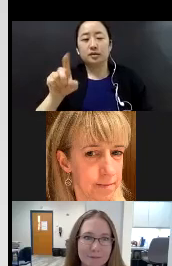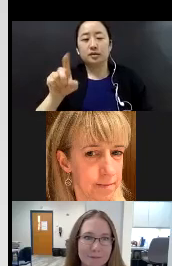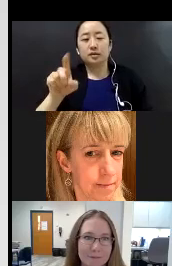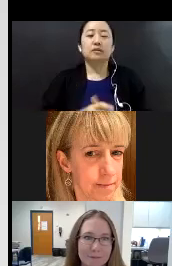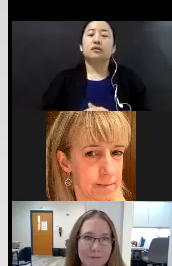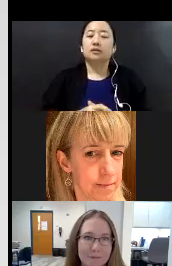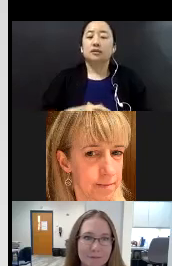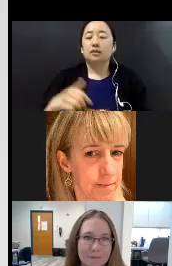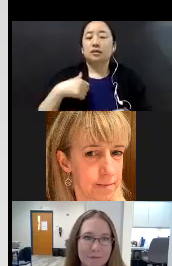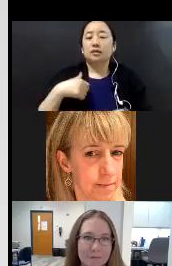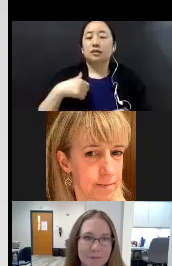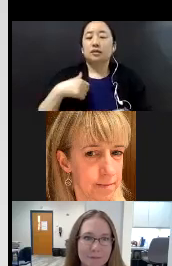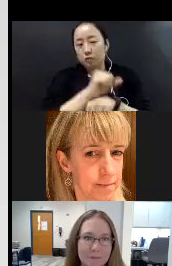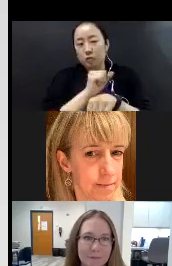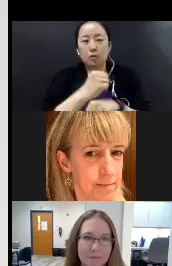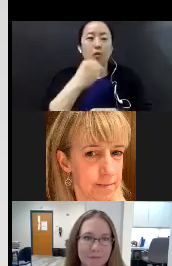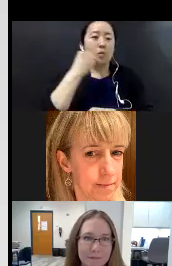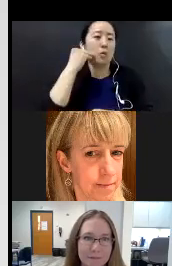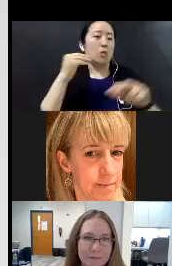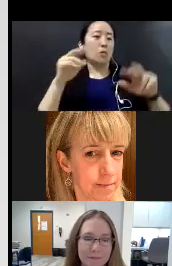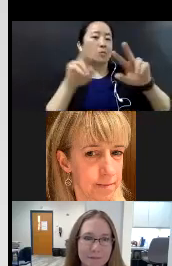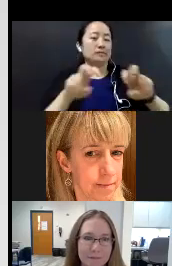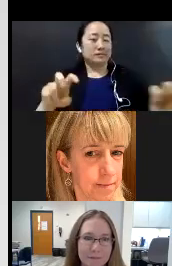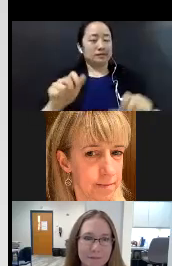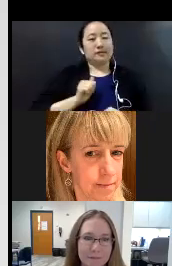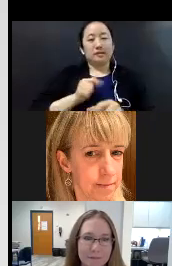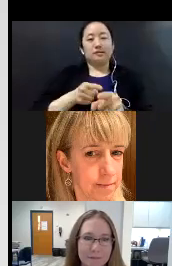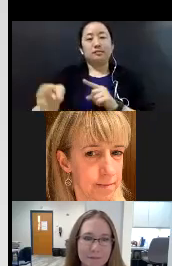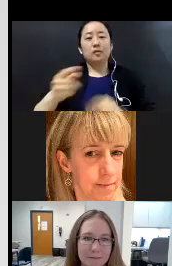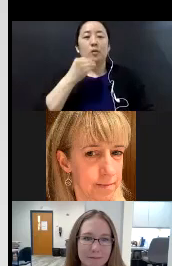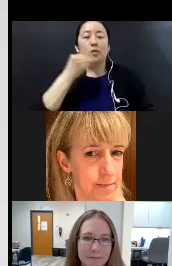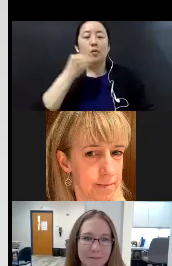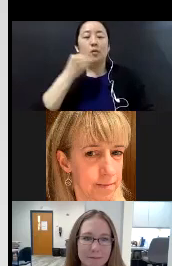THE HOME ASSESSMENTS AND HOME ASSESSMENT SPECIALIST HERE AT MADONNA TO COMPLETE HOME